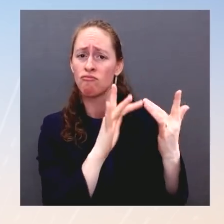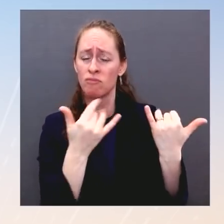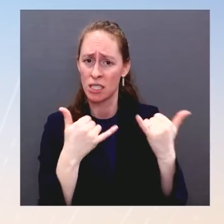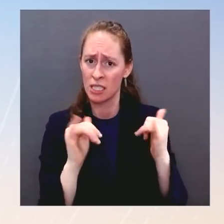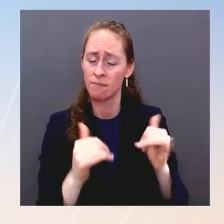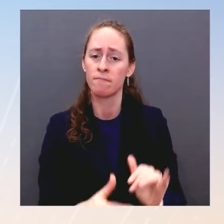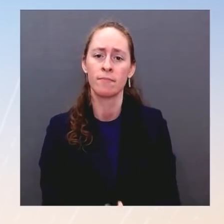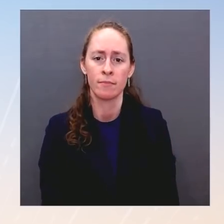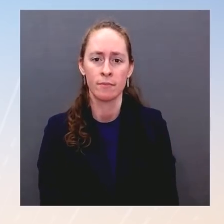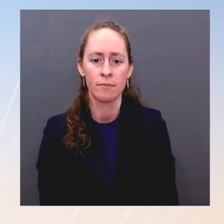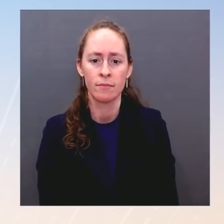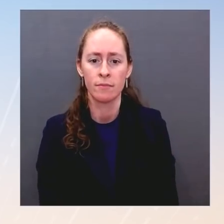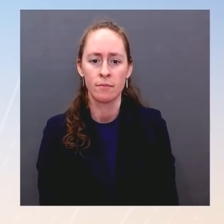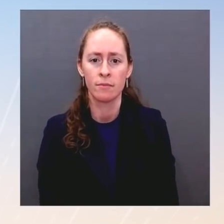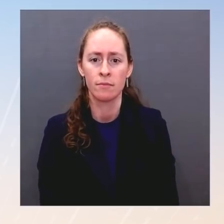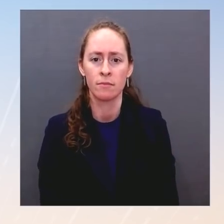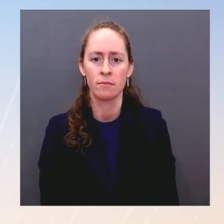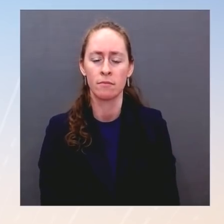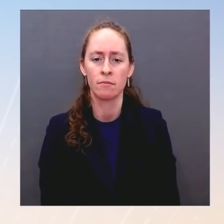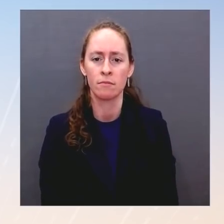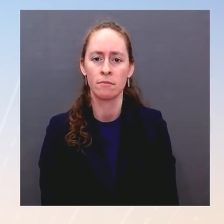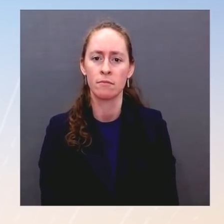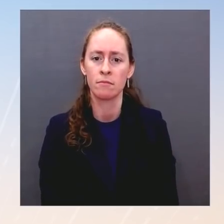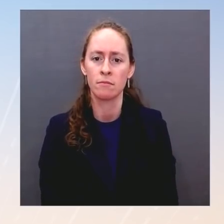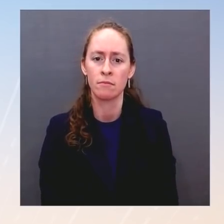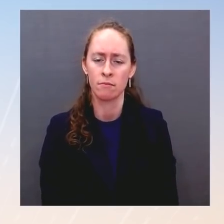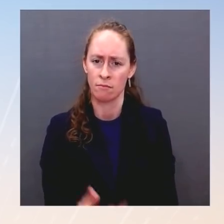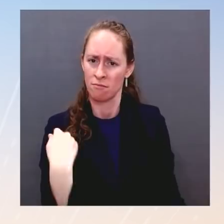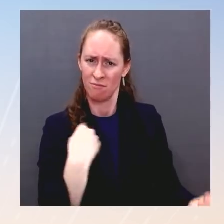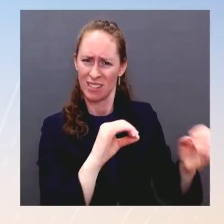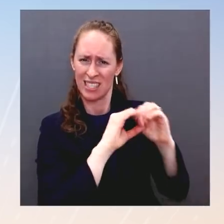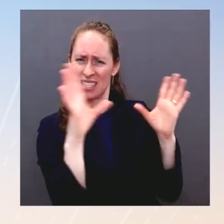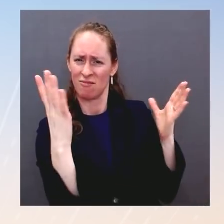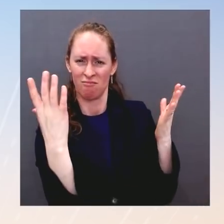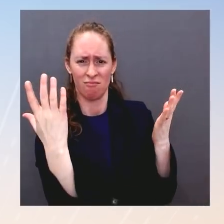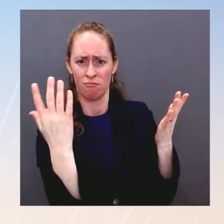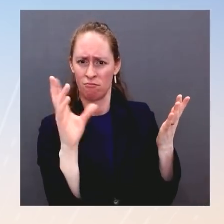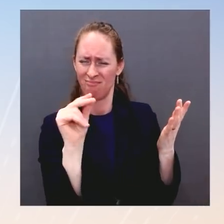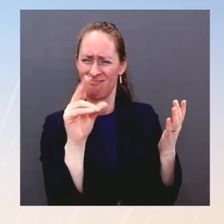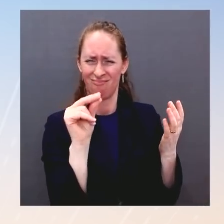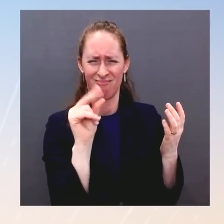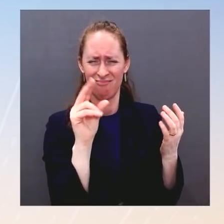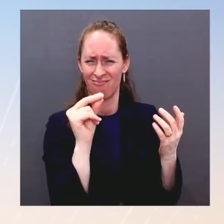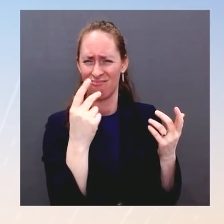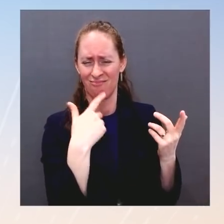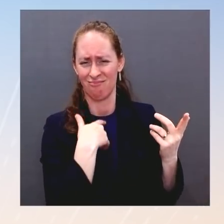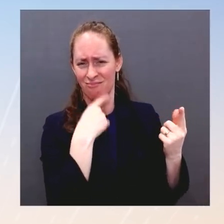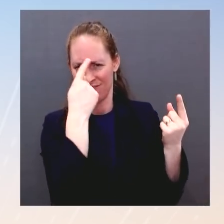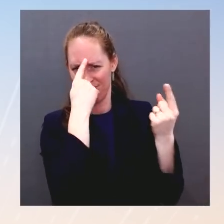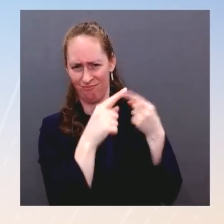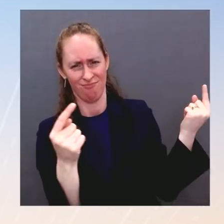of President Putin in Ukraine. And we will continue to push others to follow suit.